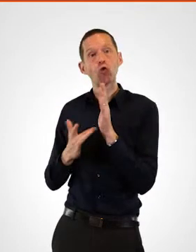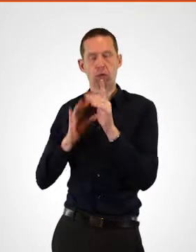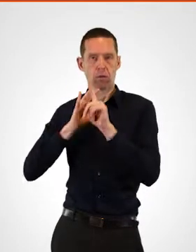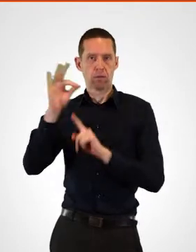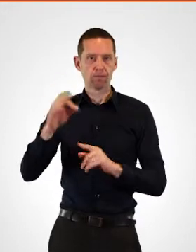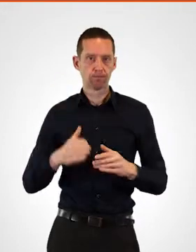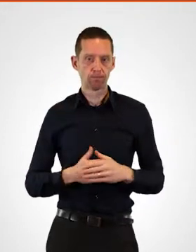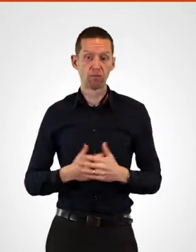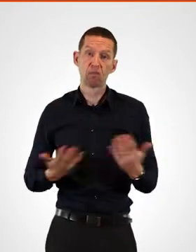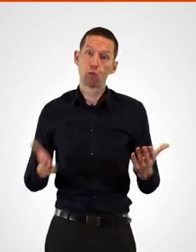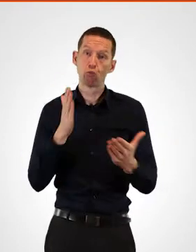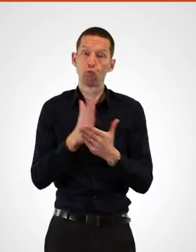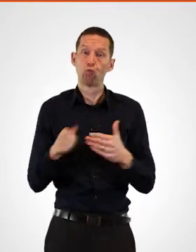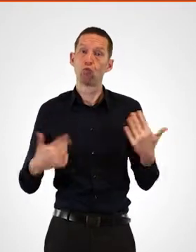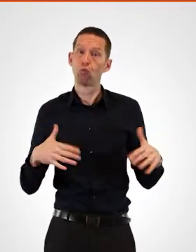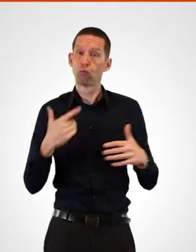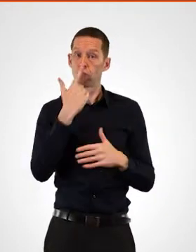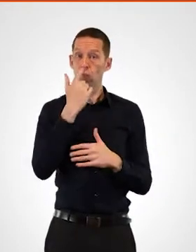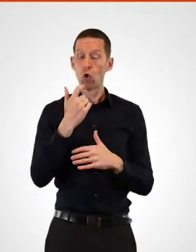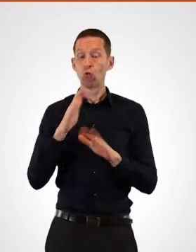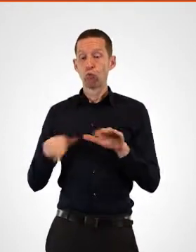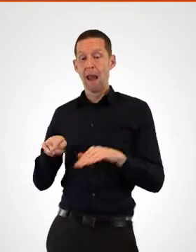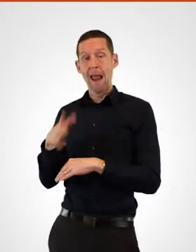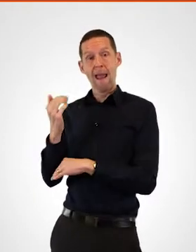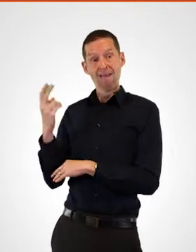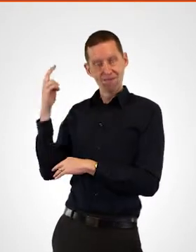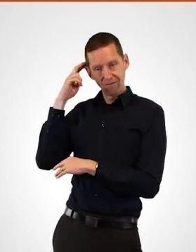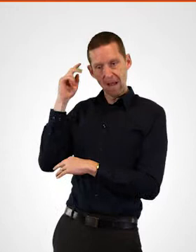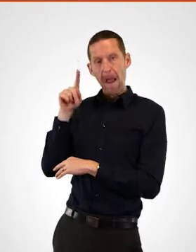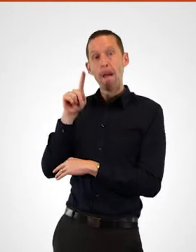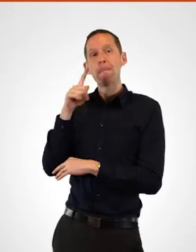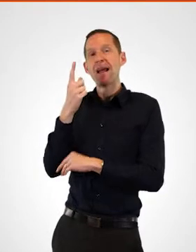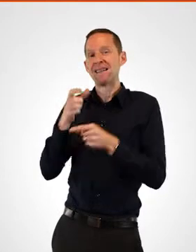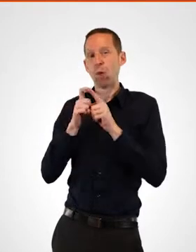Actually, that's of course a blessing for children who have the implants. It does make the research difficult to interpret